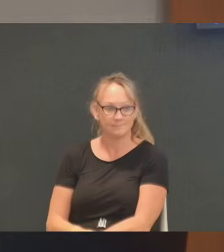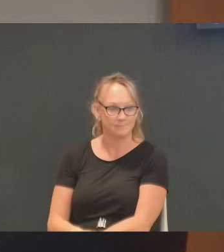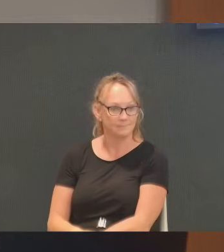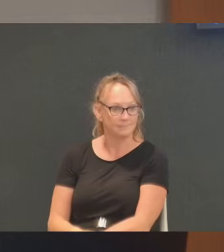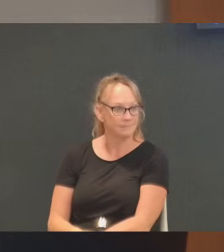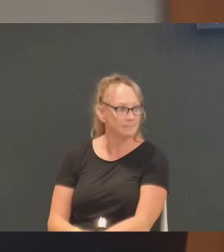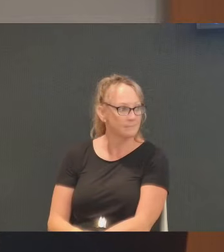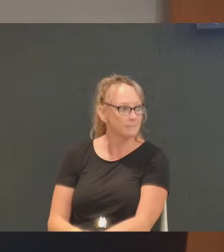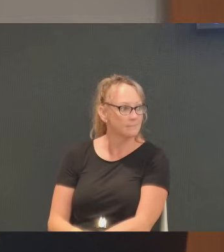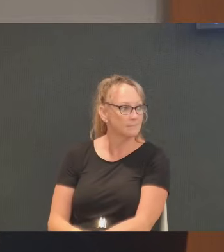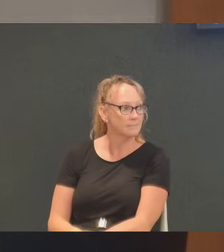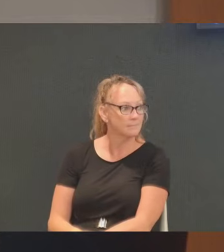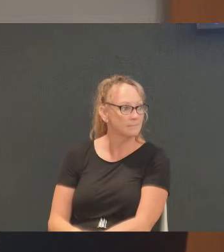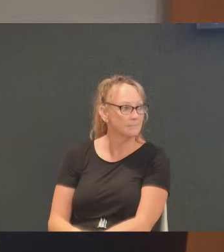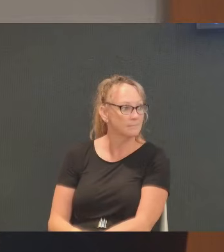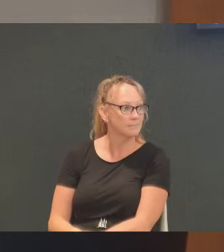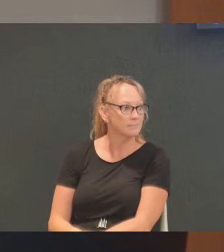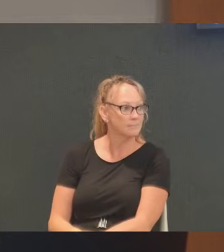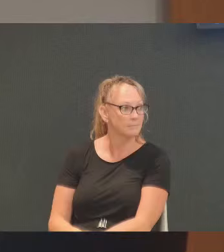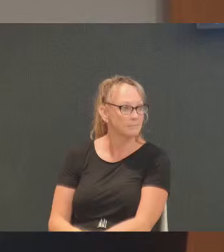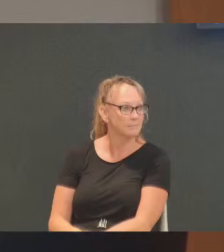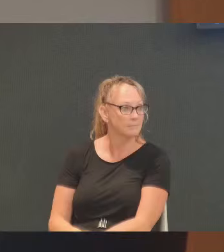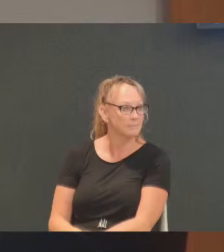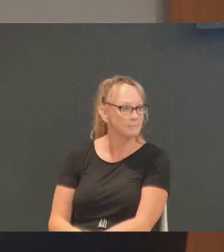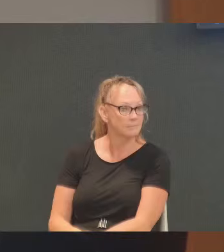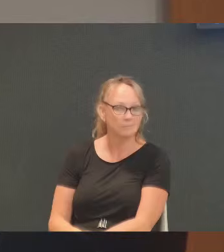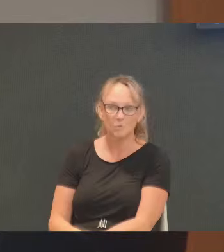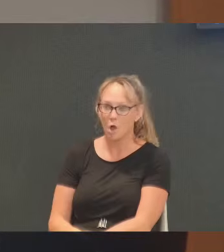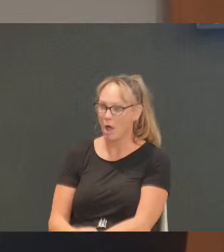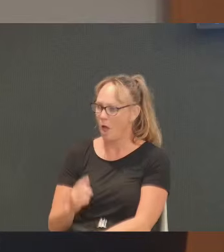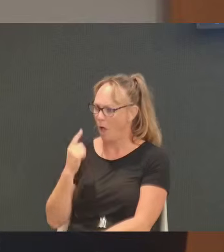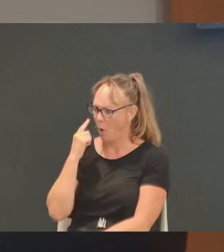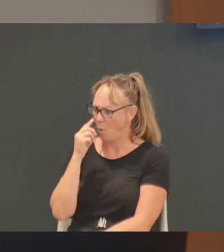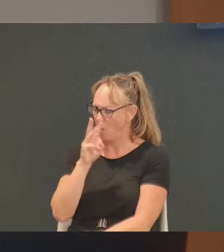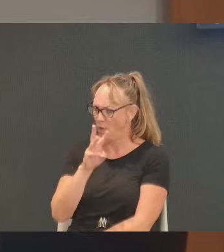looking at it on the website. I thought it was a a little higher but maybe not. That was the total